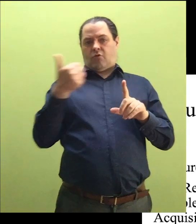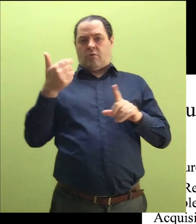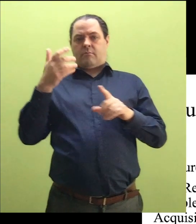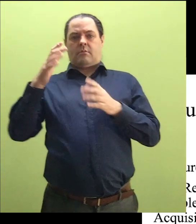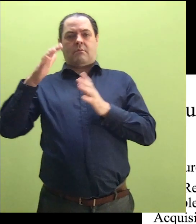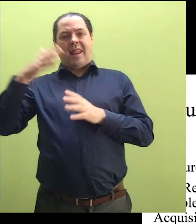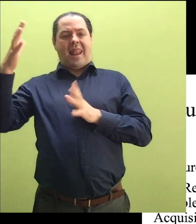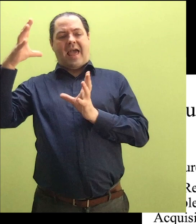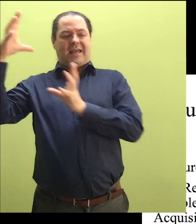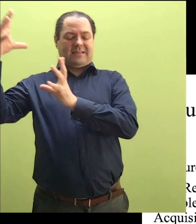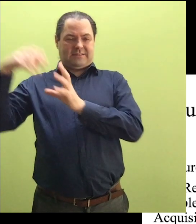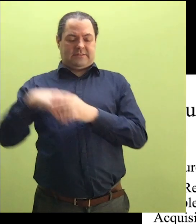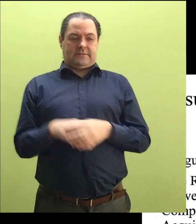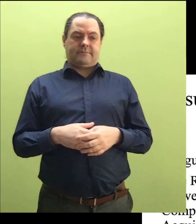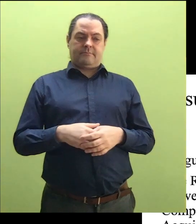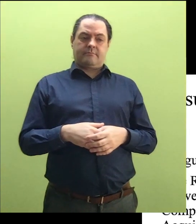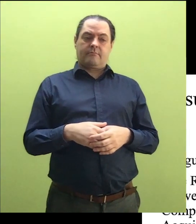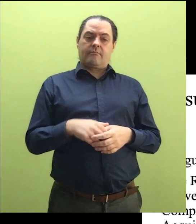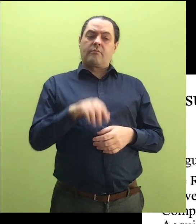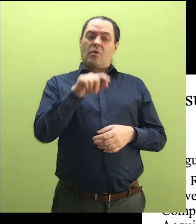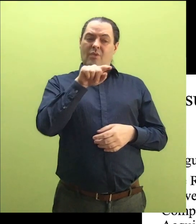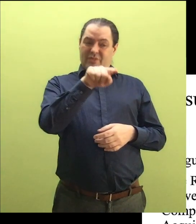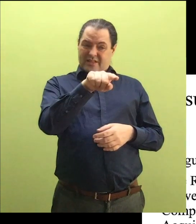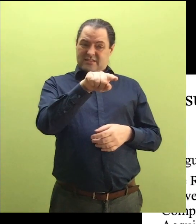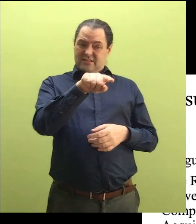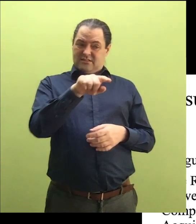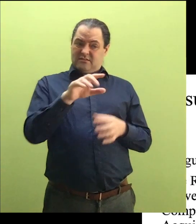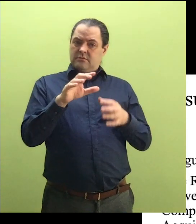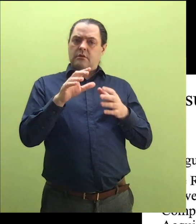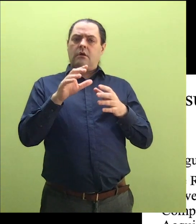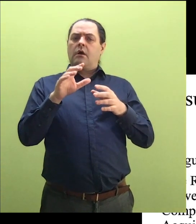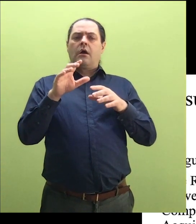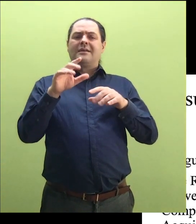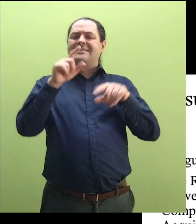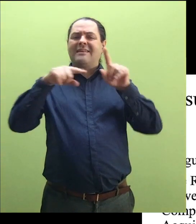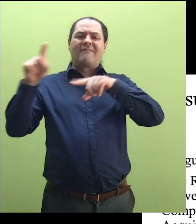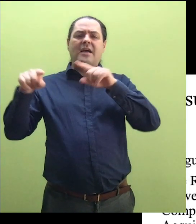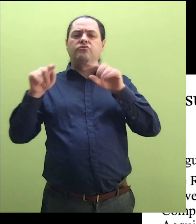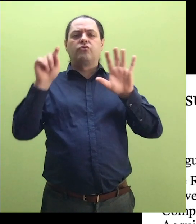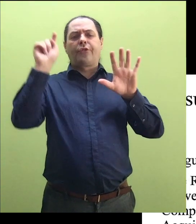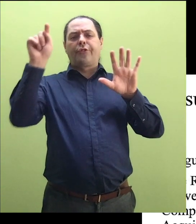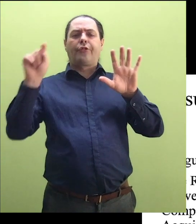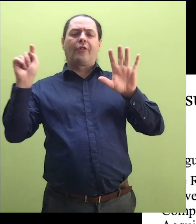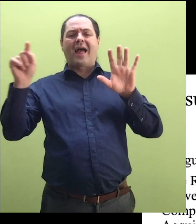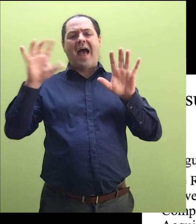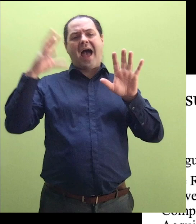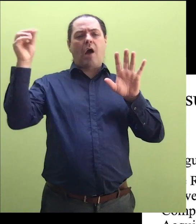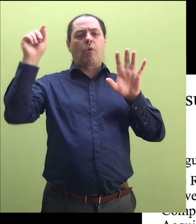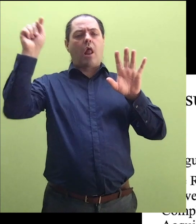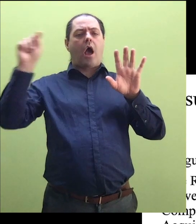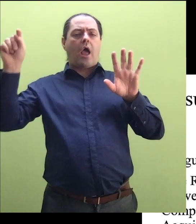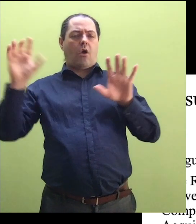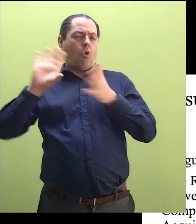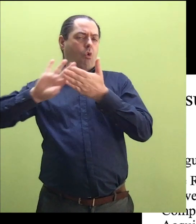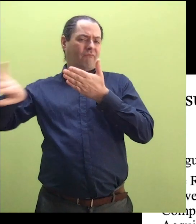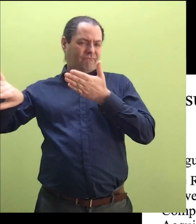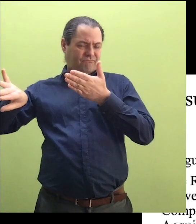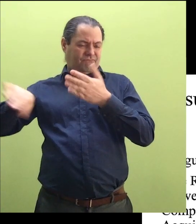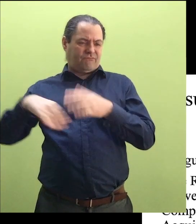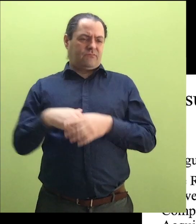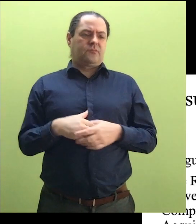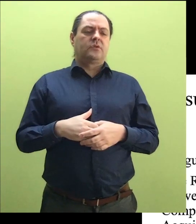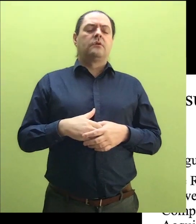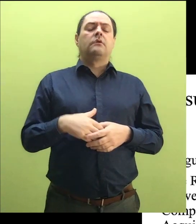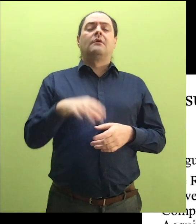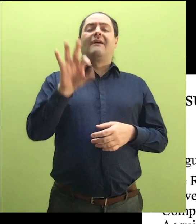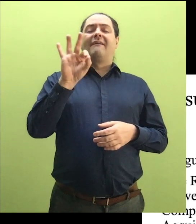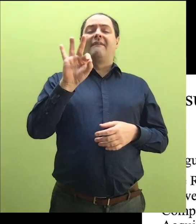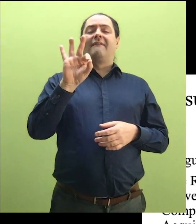participant deviations. Figure picture, once the random effects